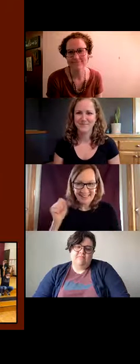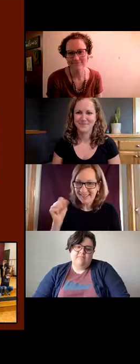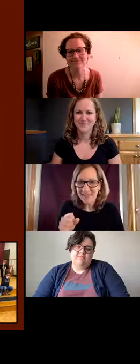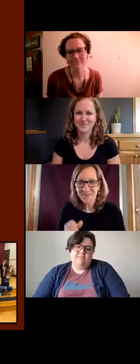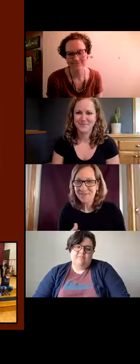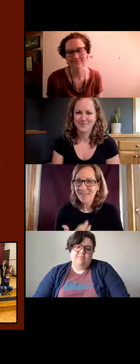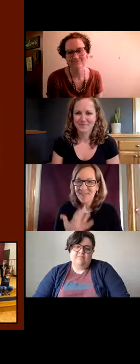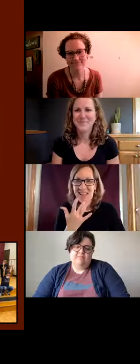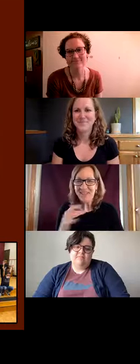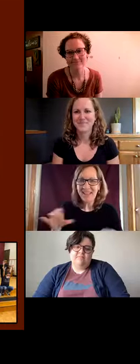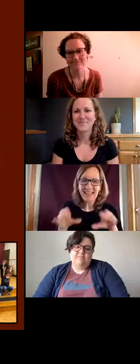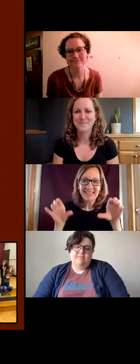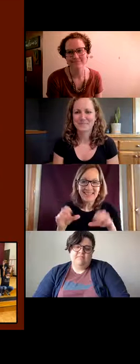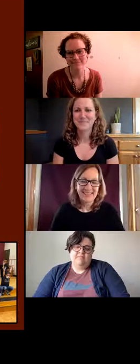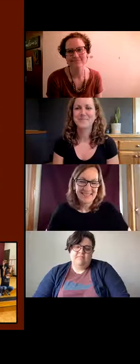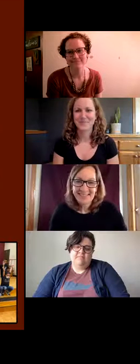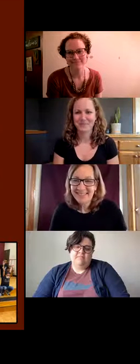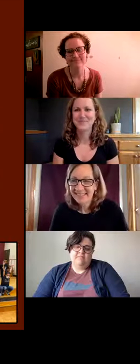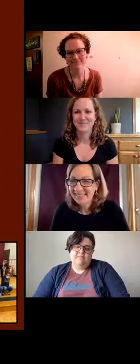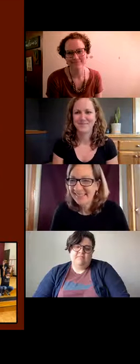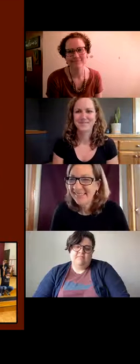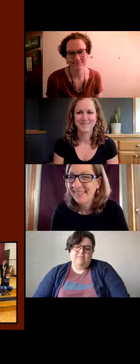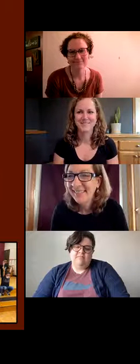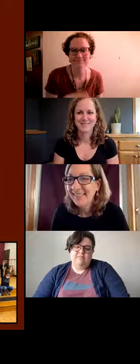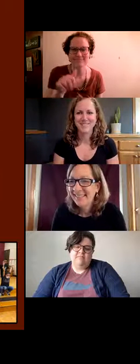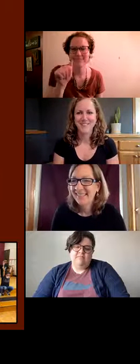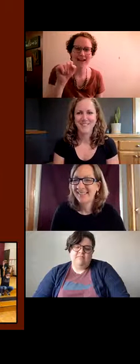Michele: Definitely, our activities are a favorite.